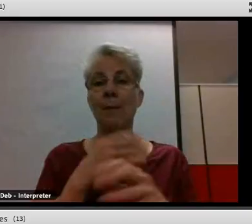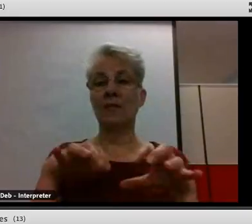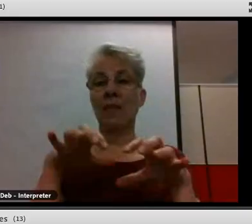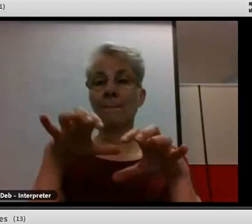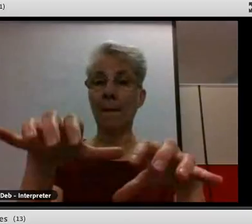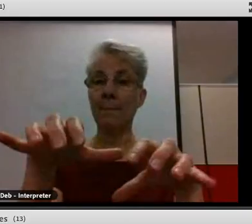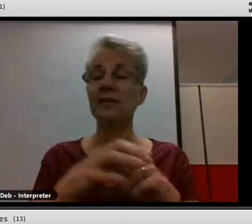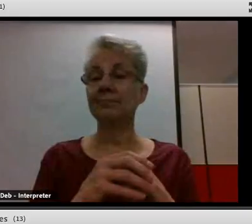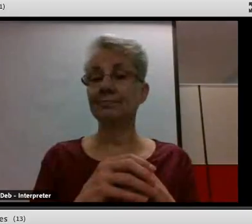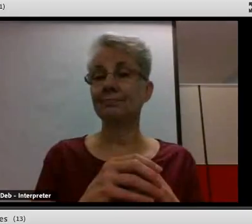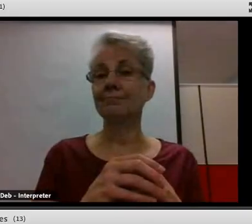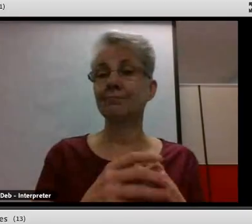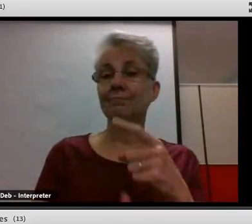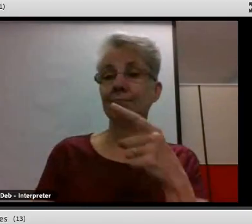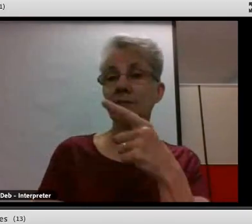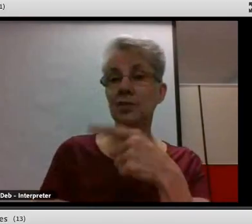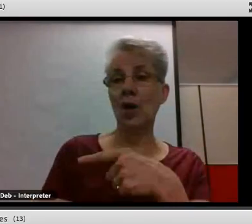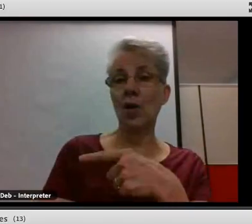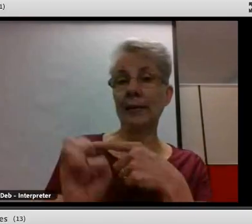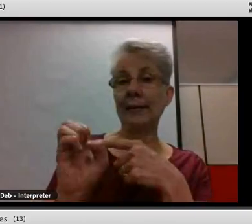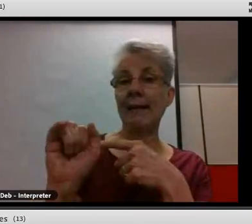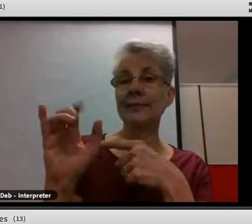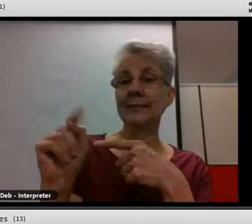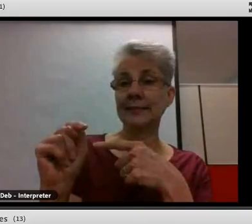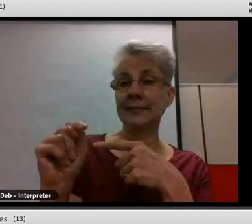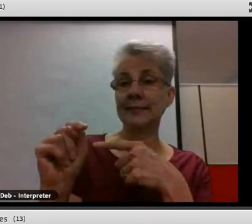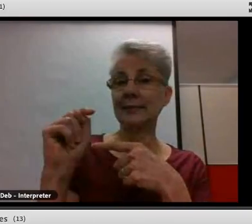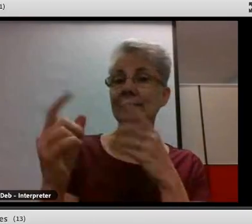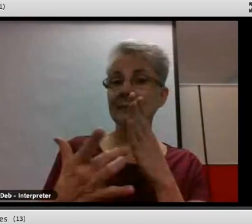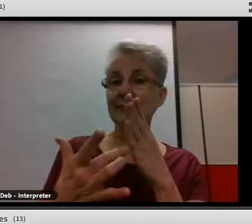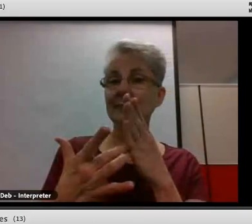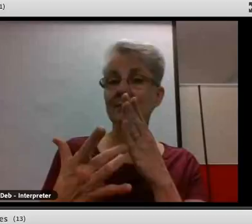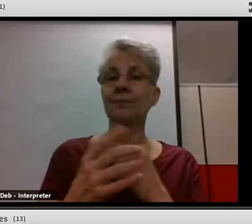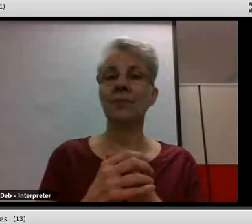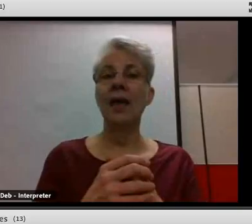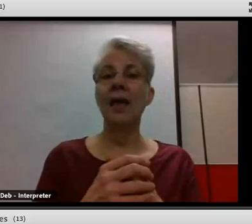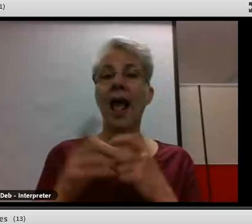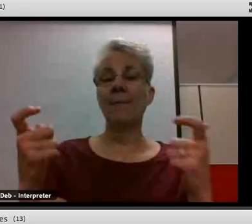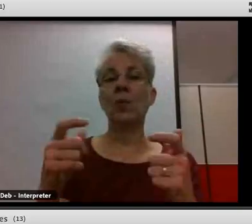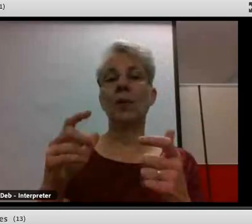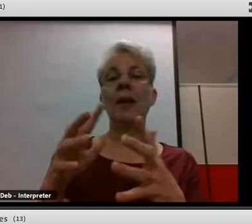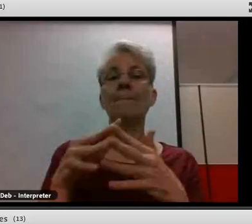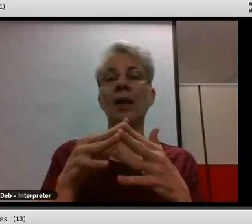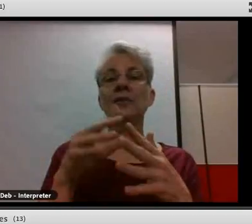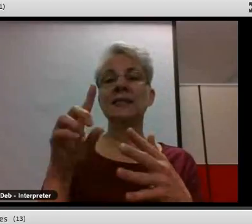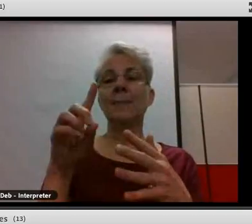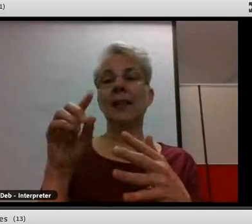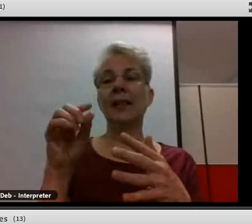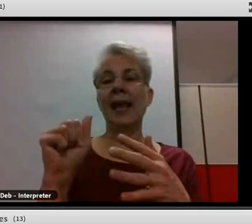I just love this quote from Anne Gibson. And yeah, thinking about the web,